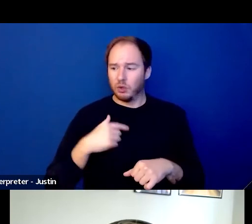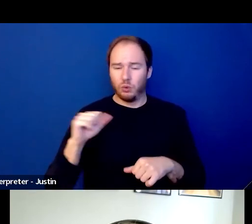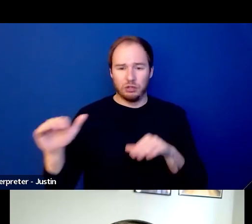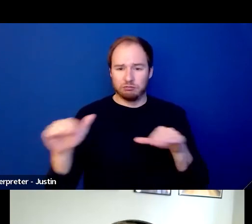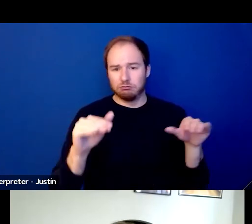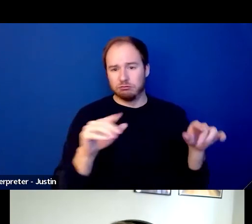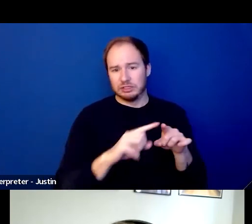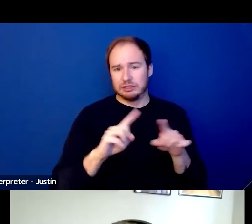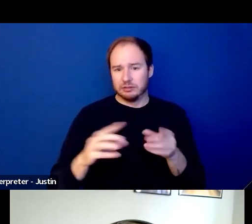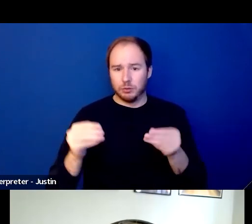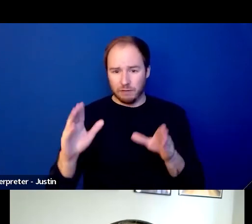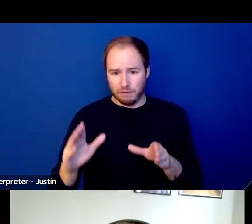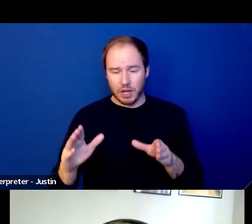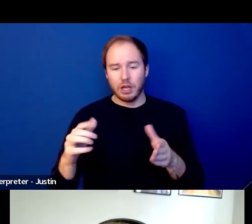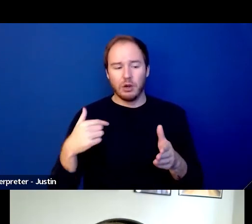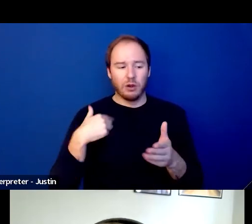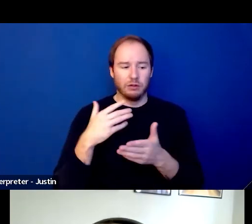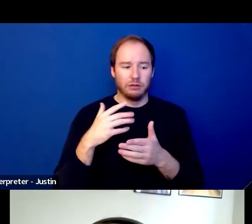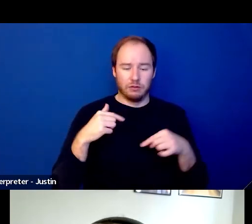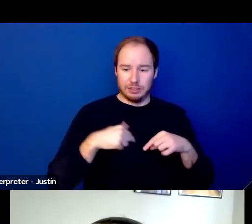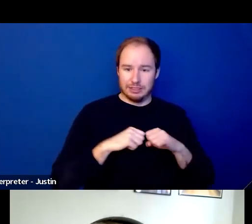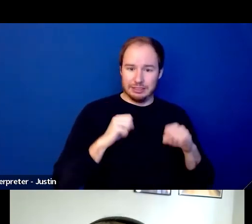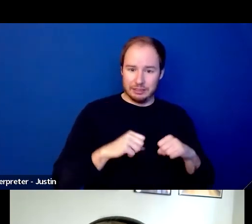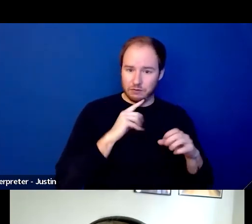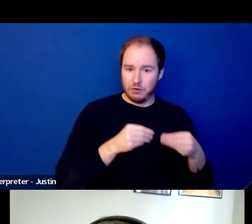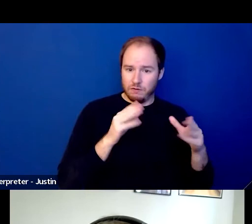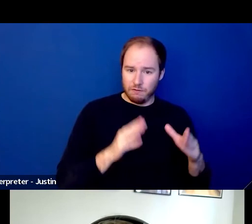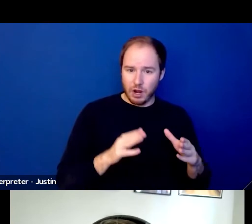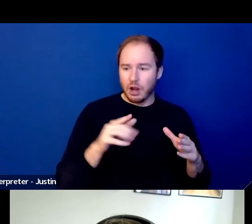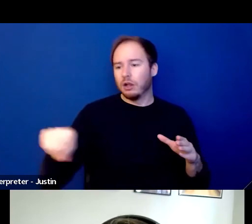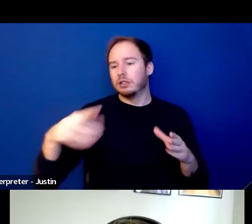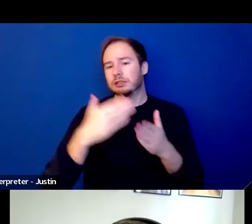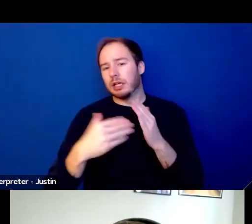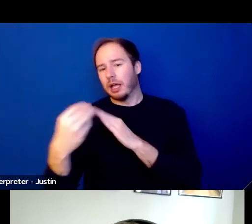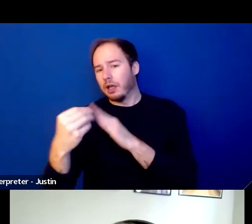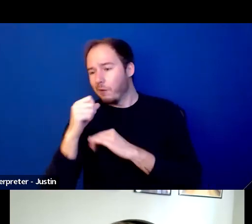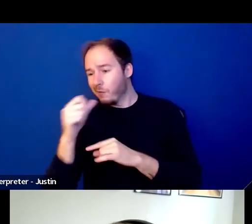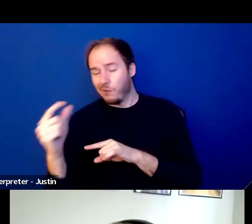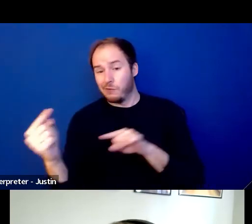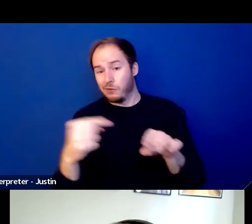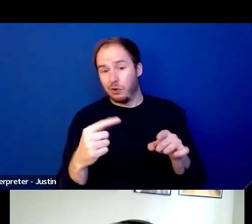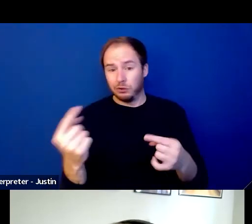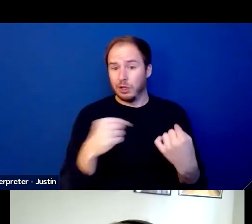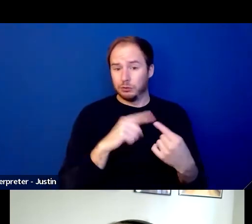We also have had some outside of our system providers who have gotten some of those non-traditional prevention funds,